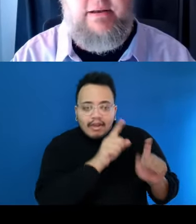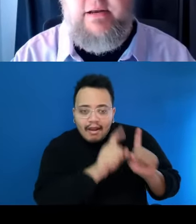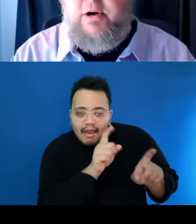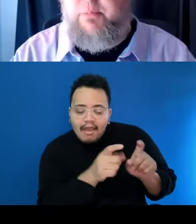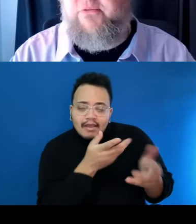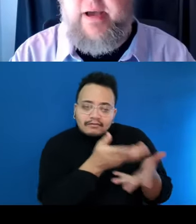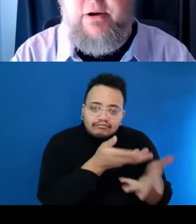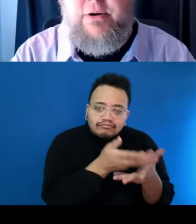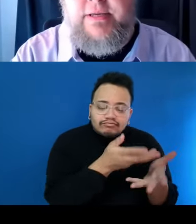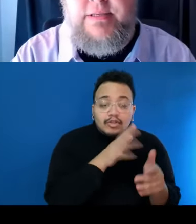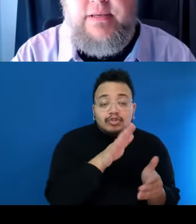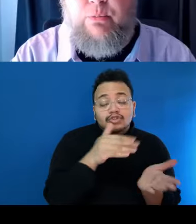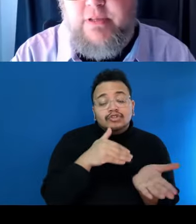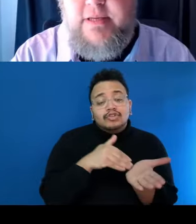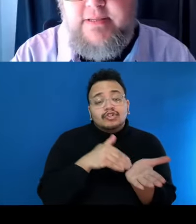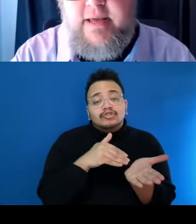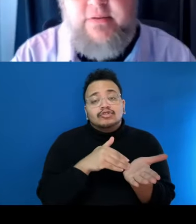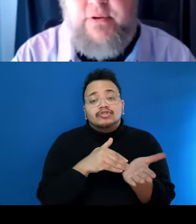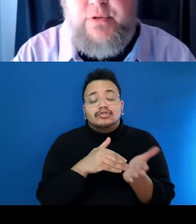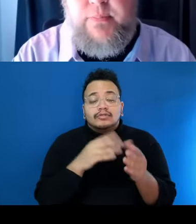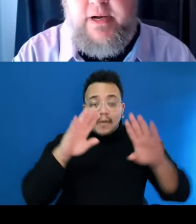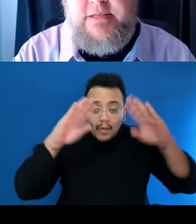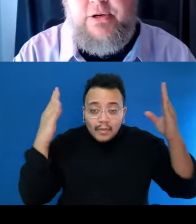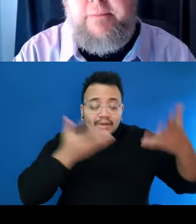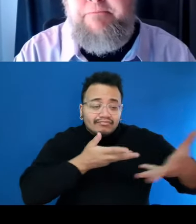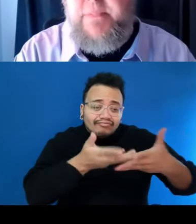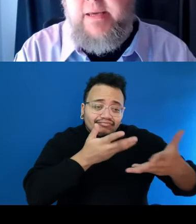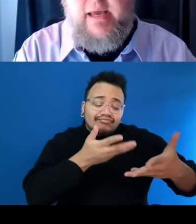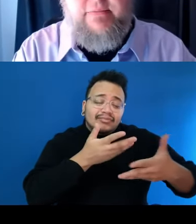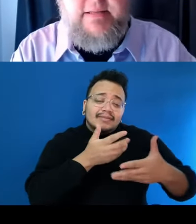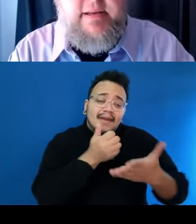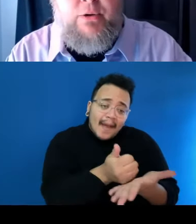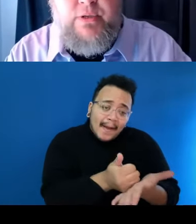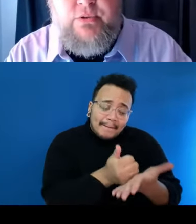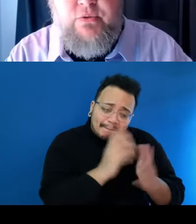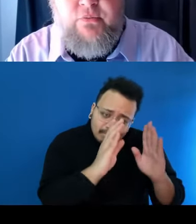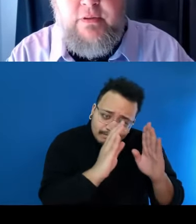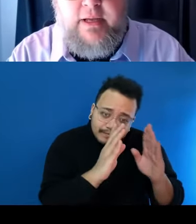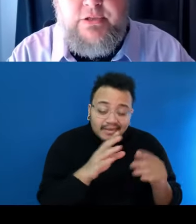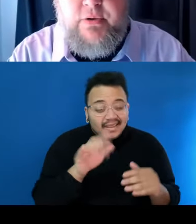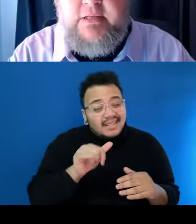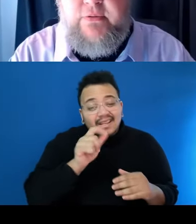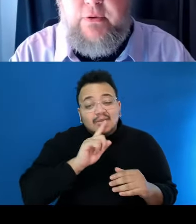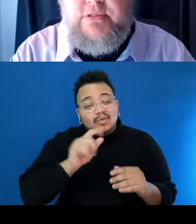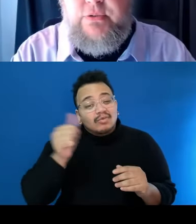and her provider is really attentive and responds to her. And that's not always true for a lot of trans folks